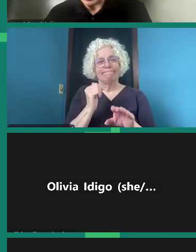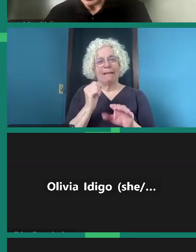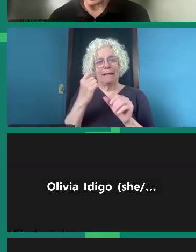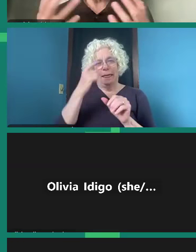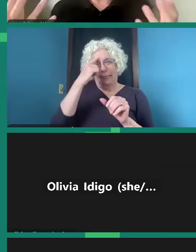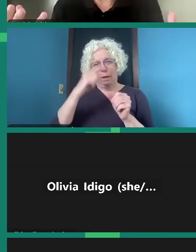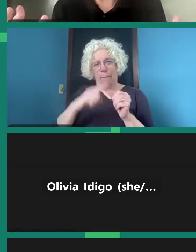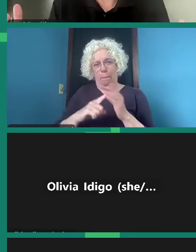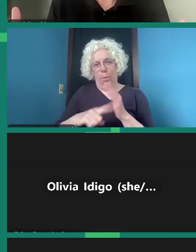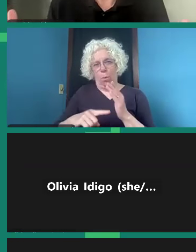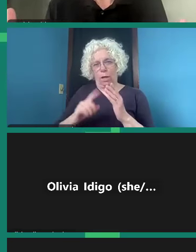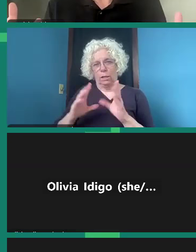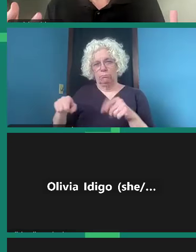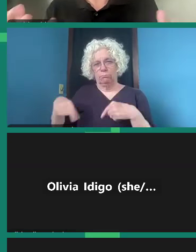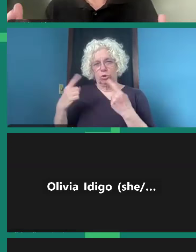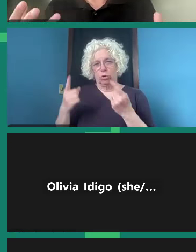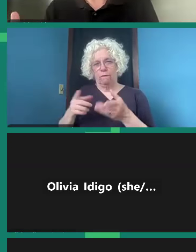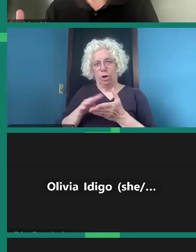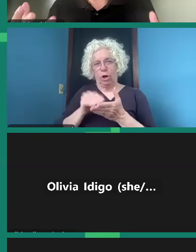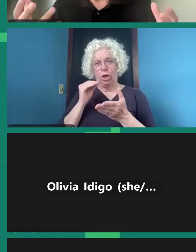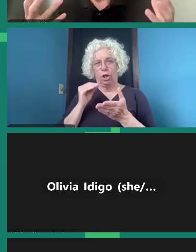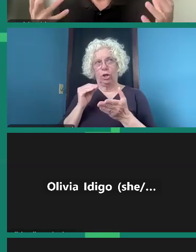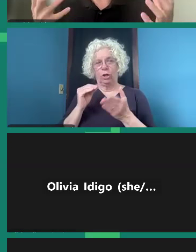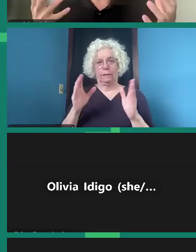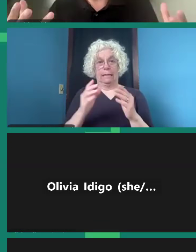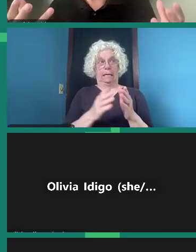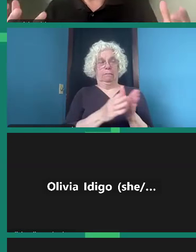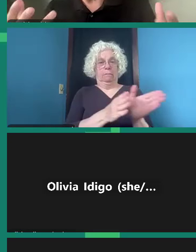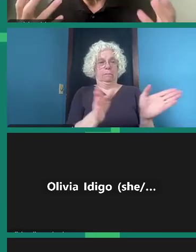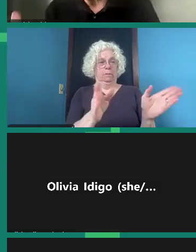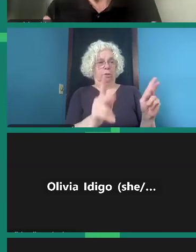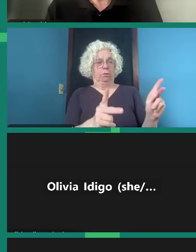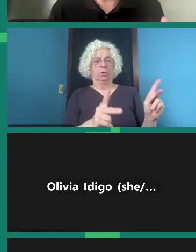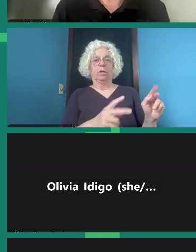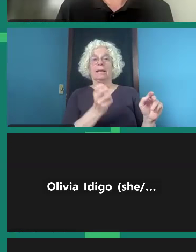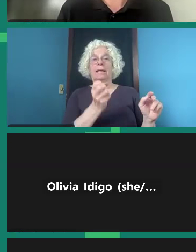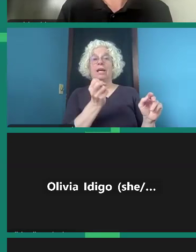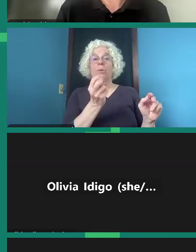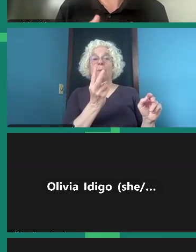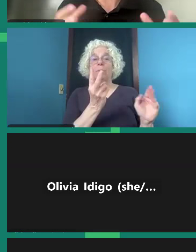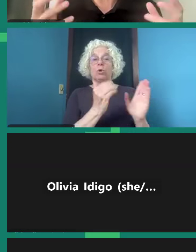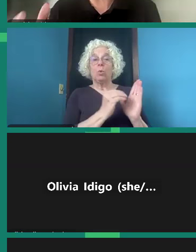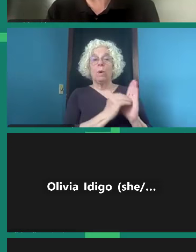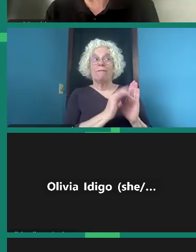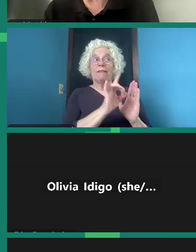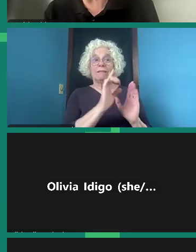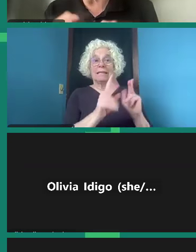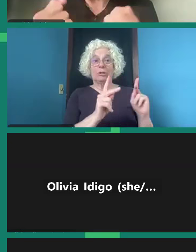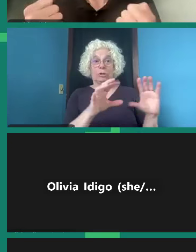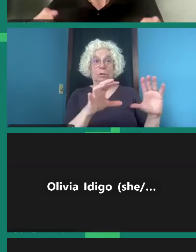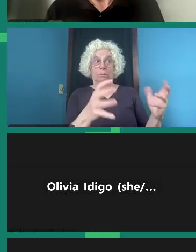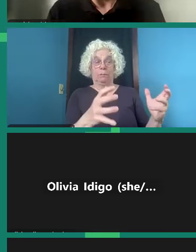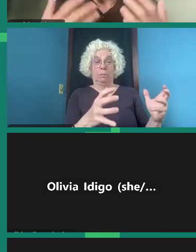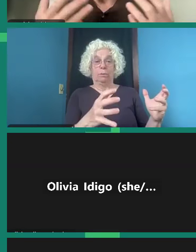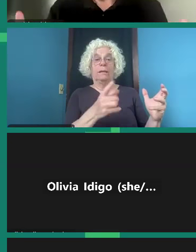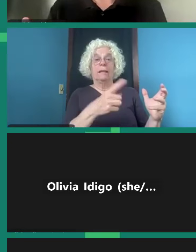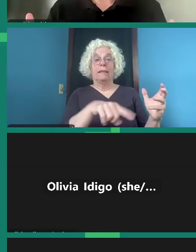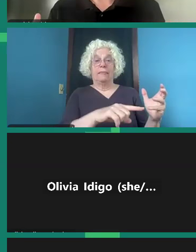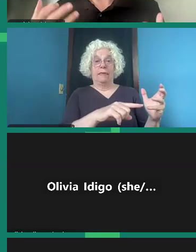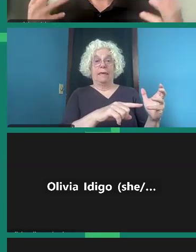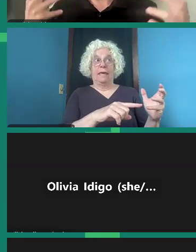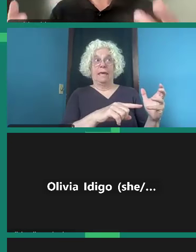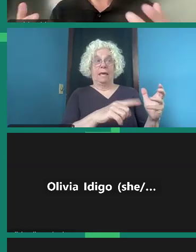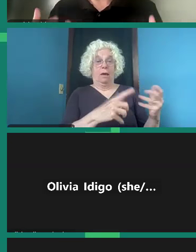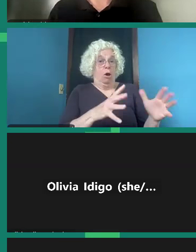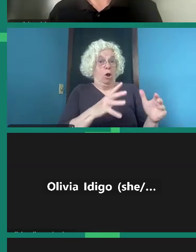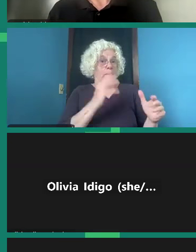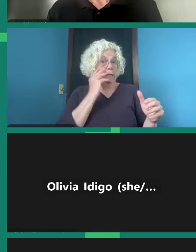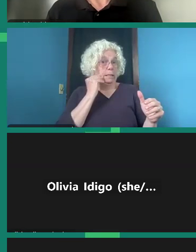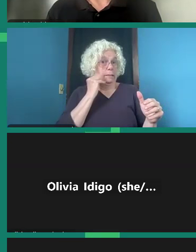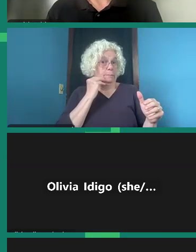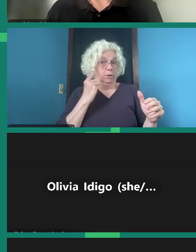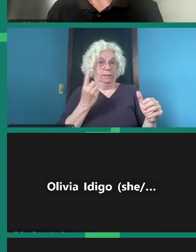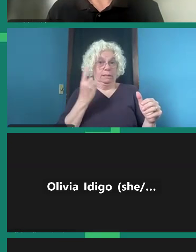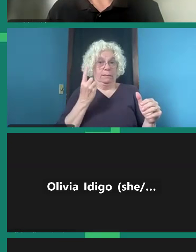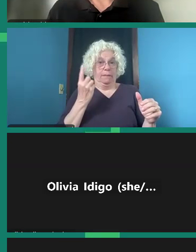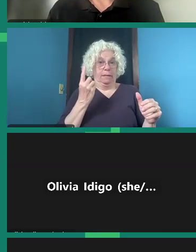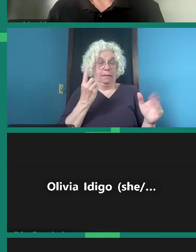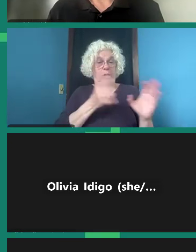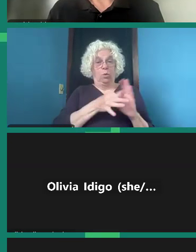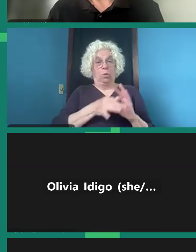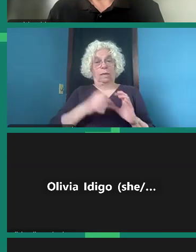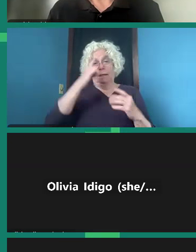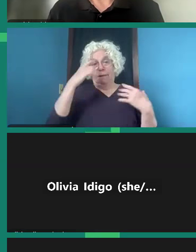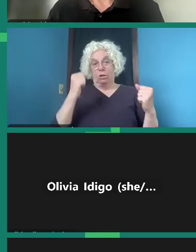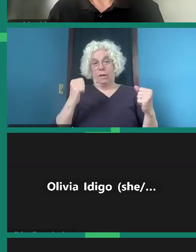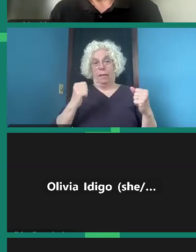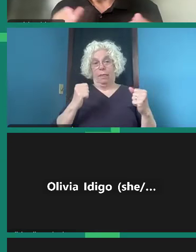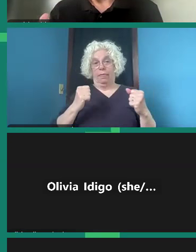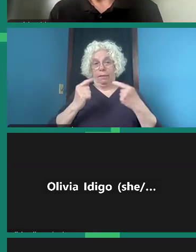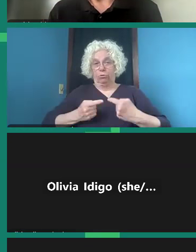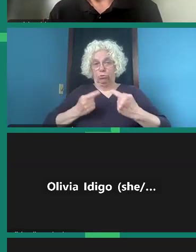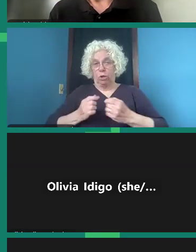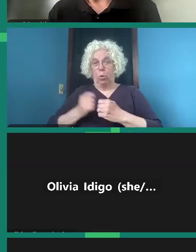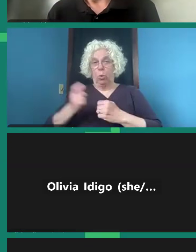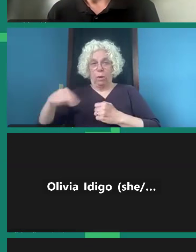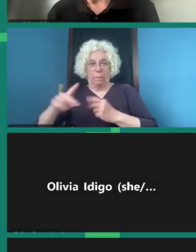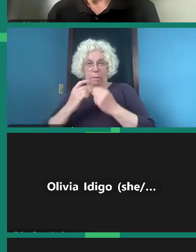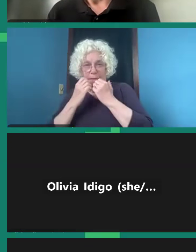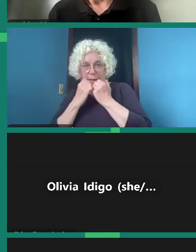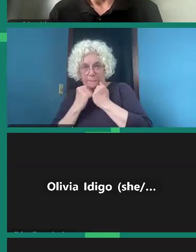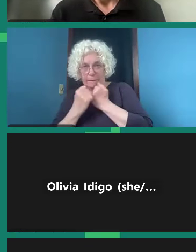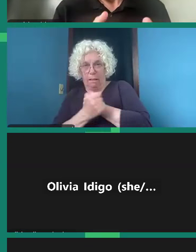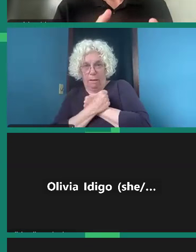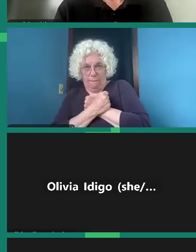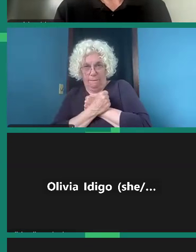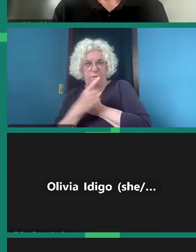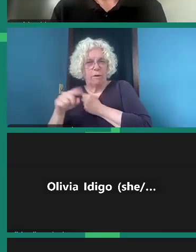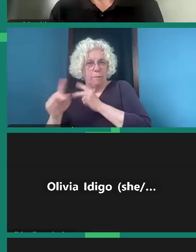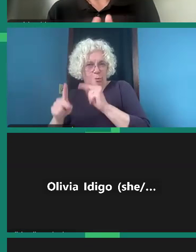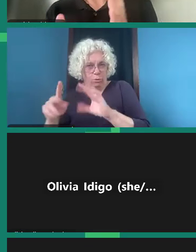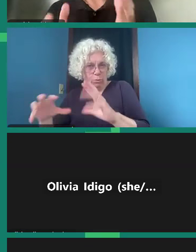So half of our overall sample of 12,800 individuals had experienced--and from a lived perspective--something of a mental health or struggle with their loved ones or disproportionately impacted by suicide.